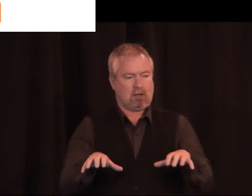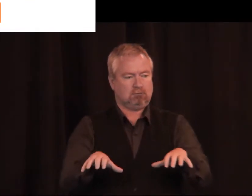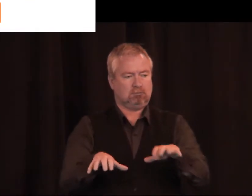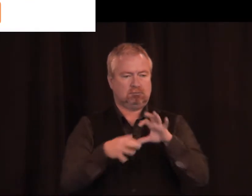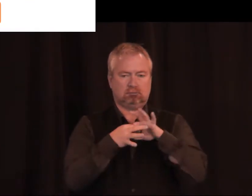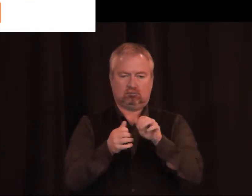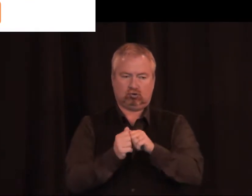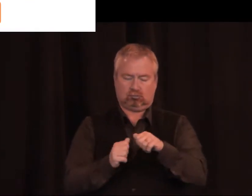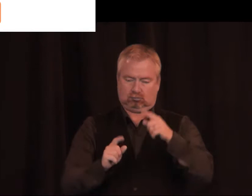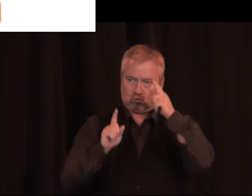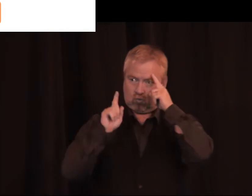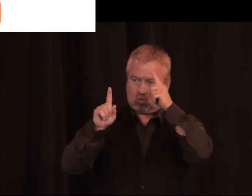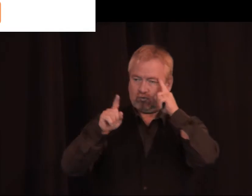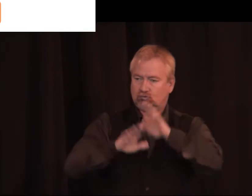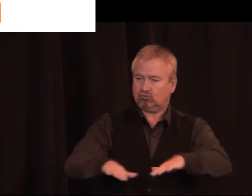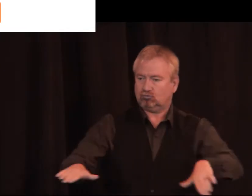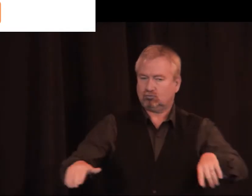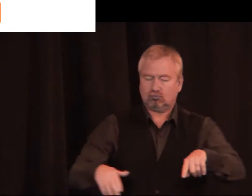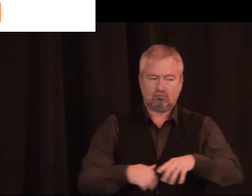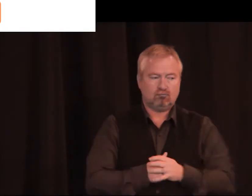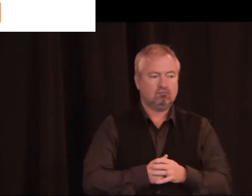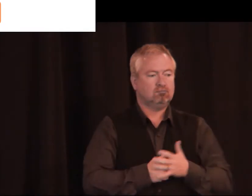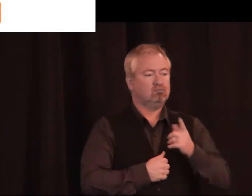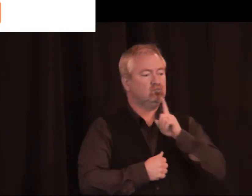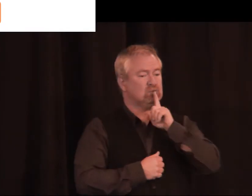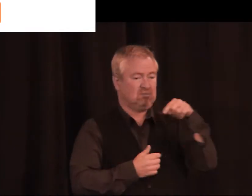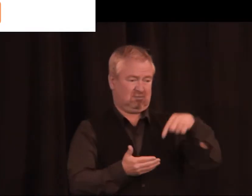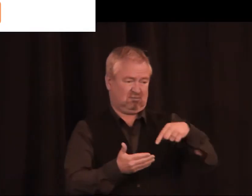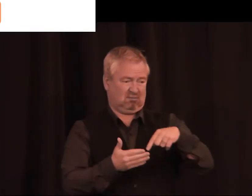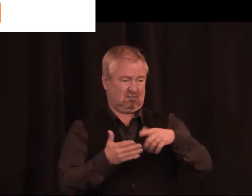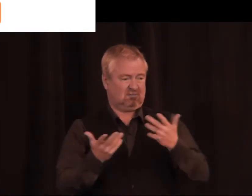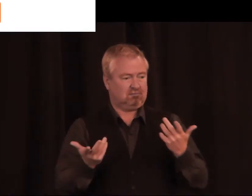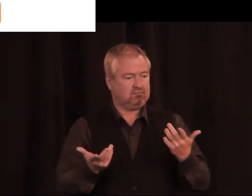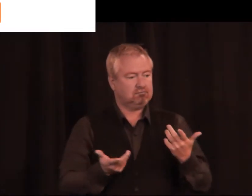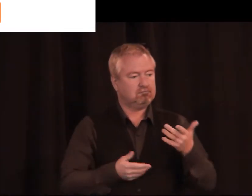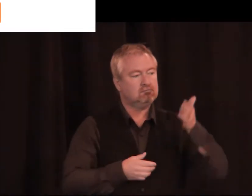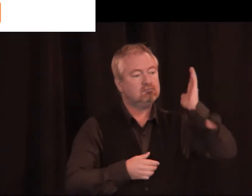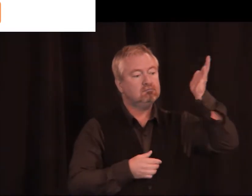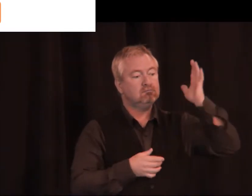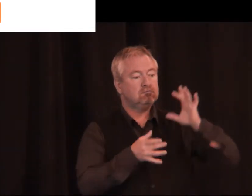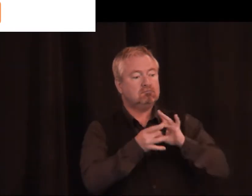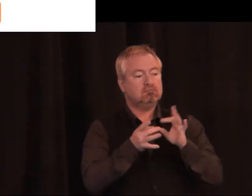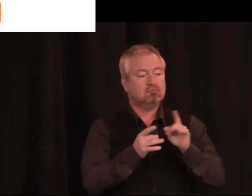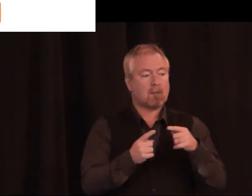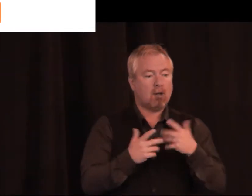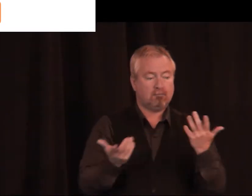The talk today is really focused on children with mild and moderate hearing loss. So, what are best practice goals?